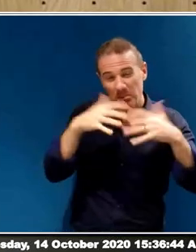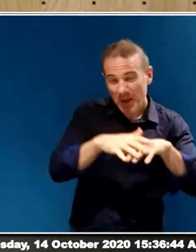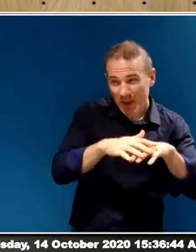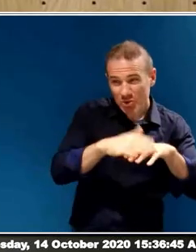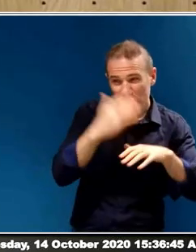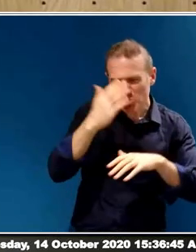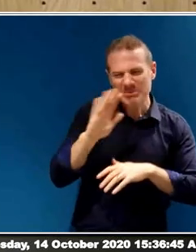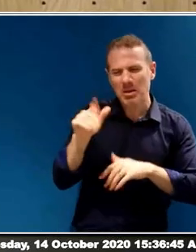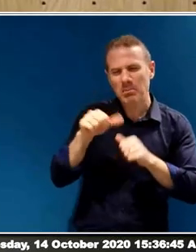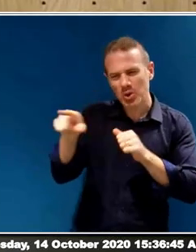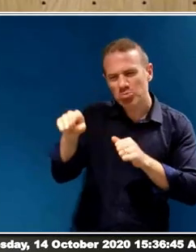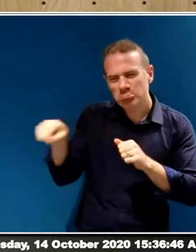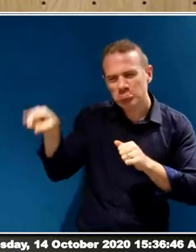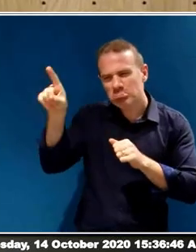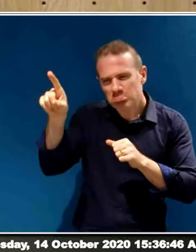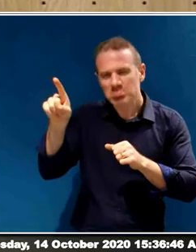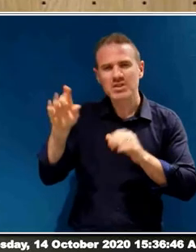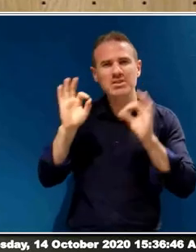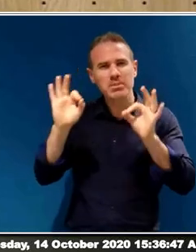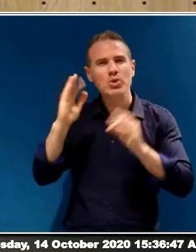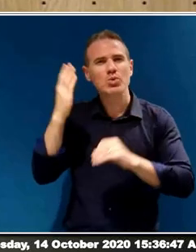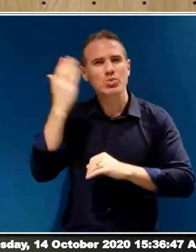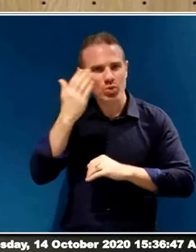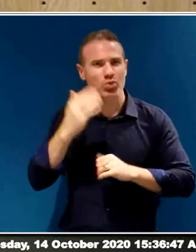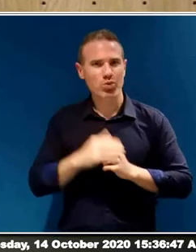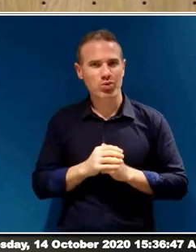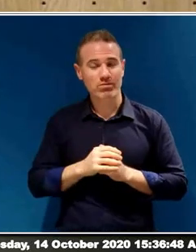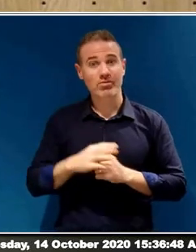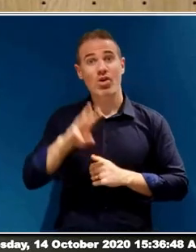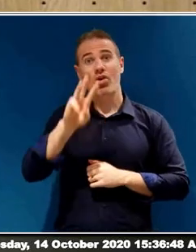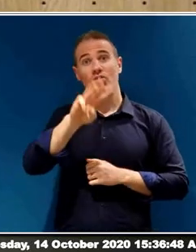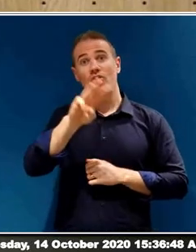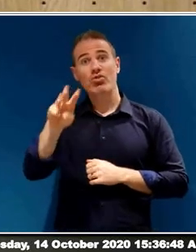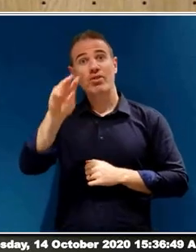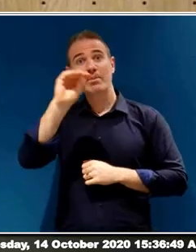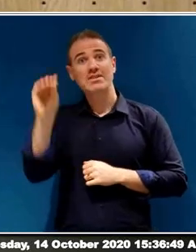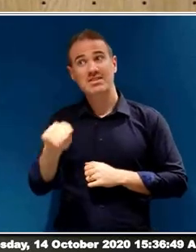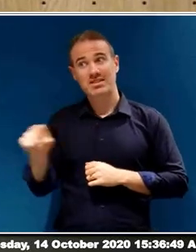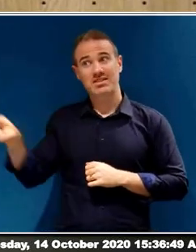33 per cent of families told us that they were told their child would do